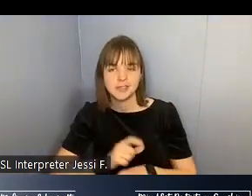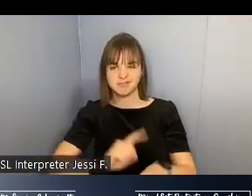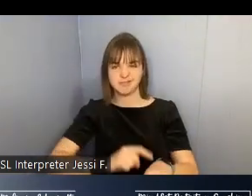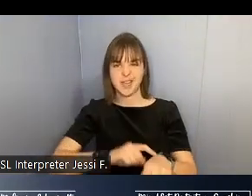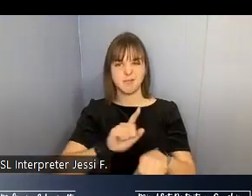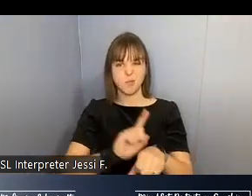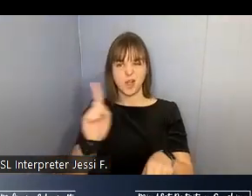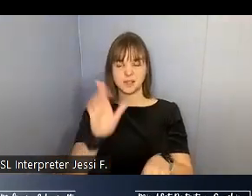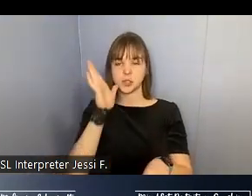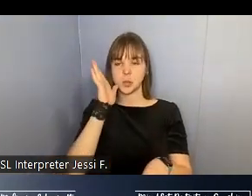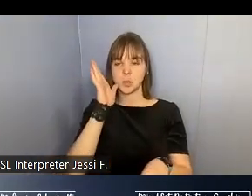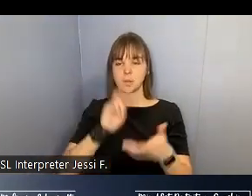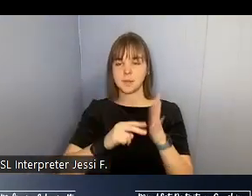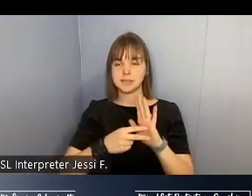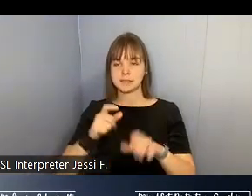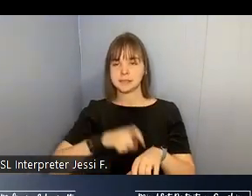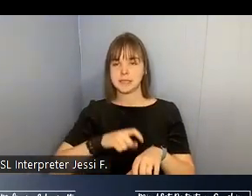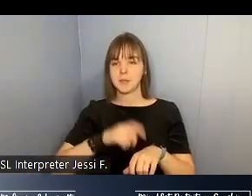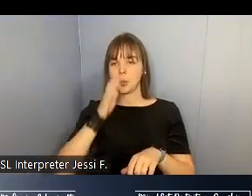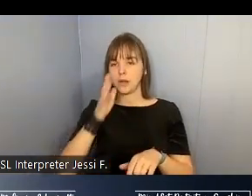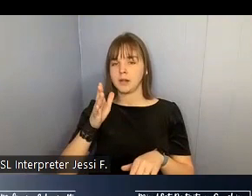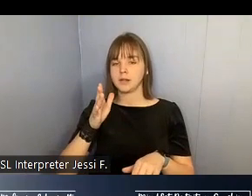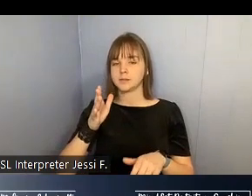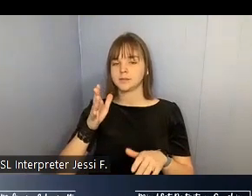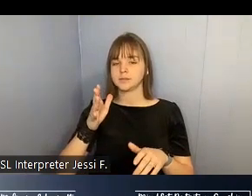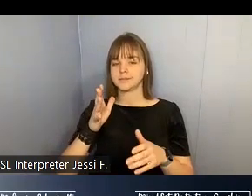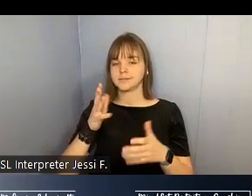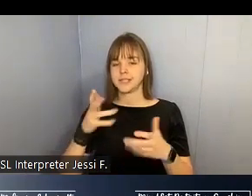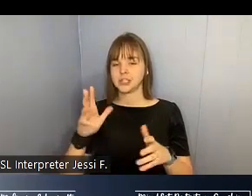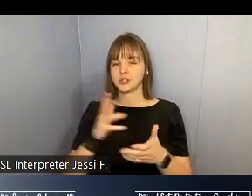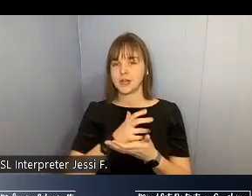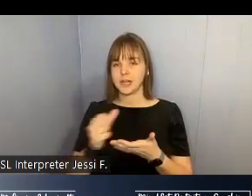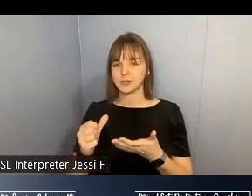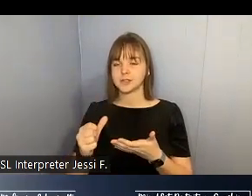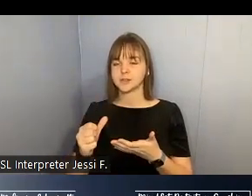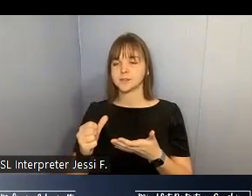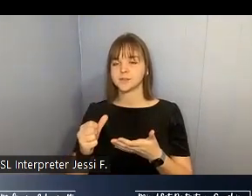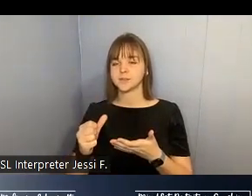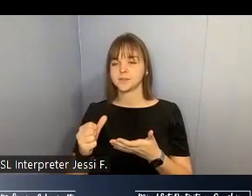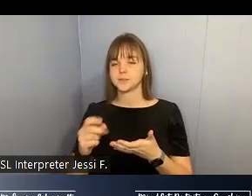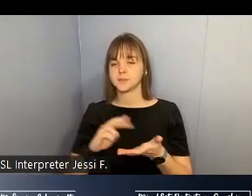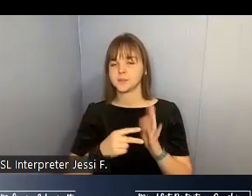we will continue for another 10 minutes or so for people who still have questions. We will be sharing out the video.